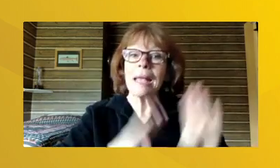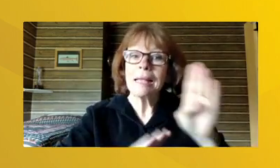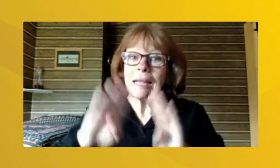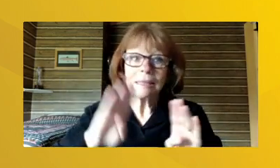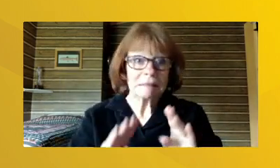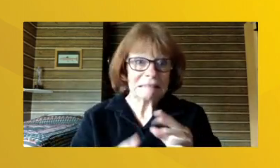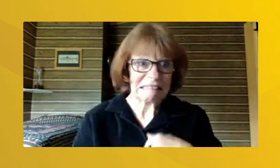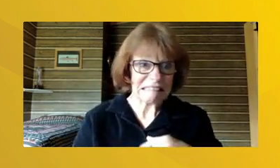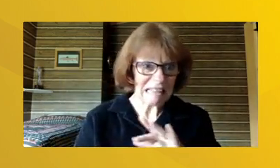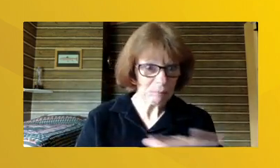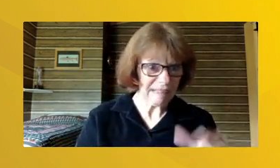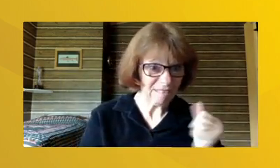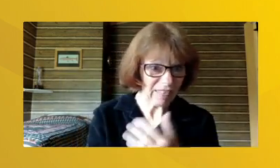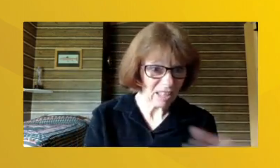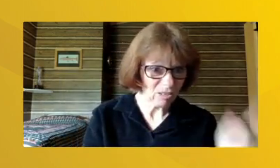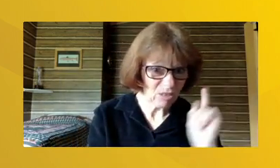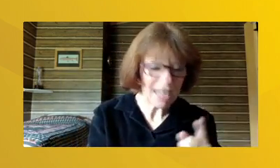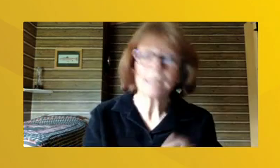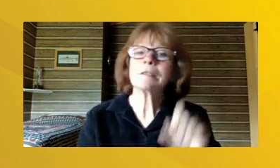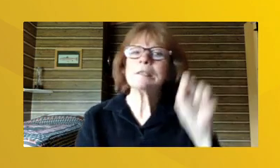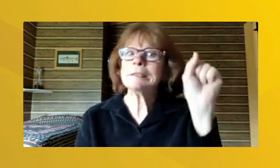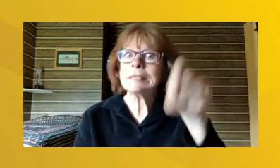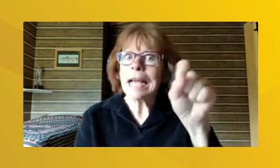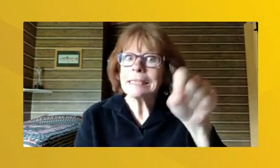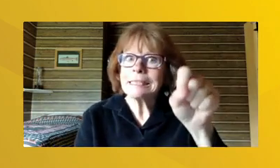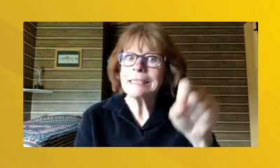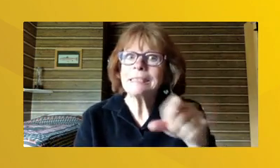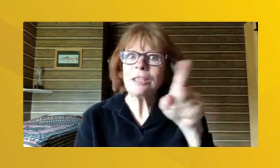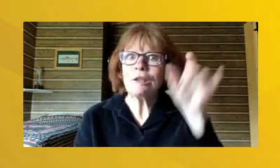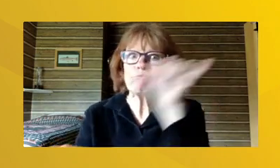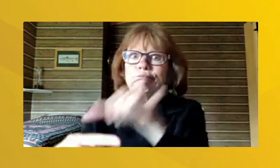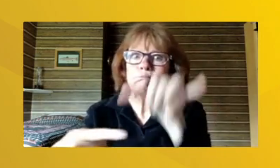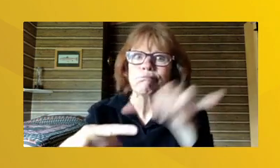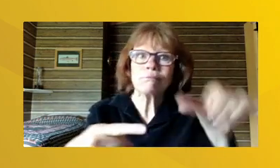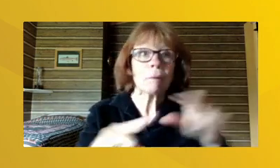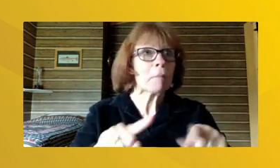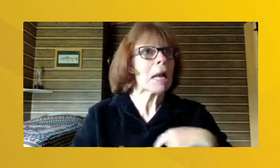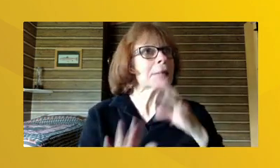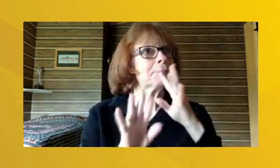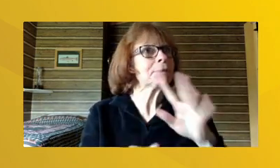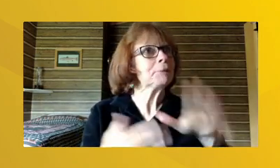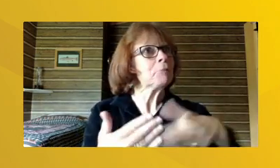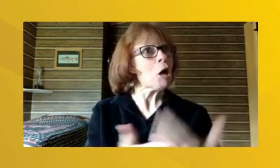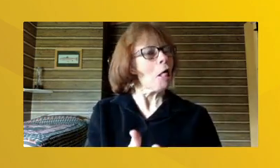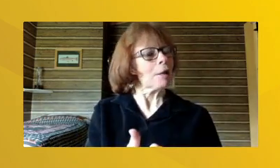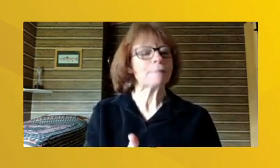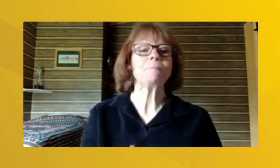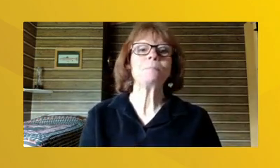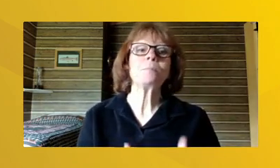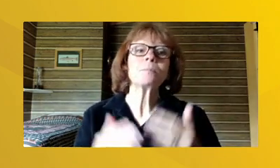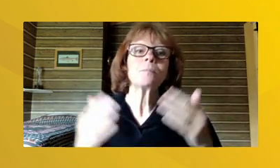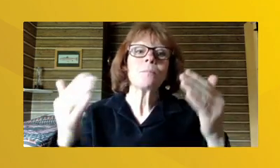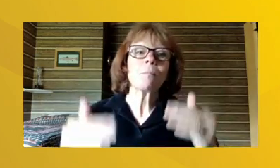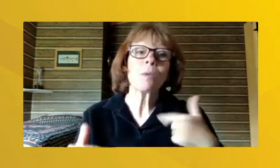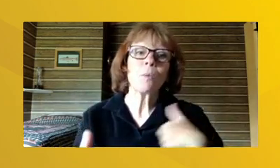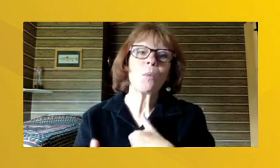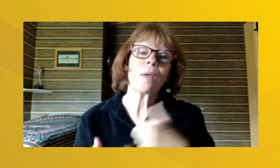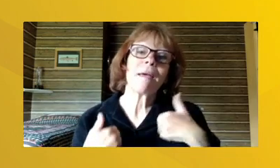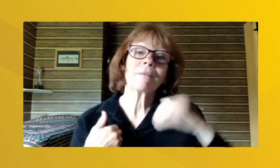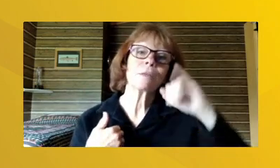Bethany is also at the National Zoo and Conservation Biology Institute.